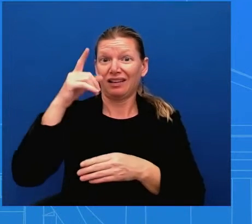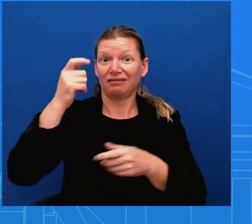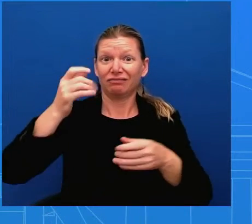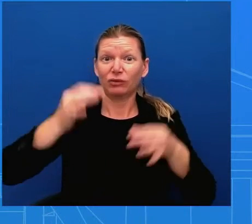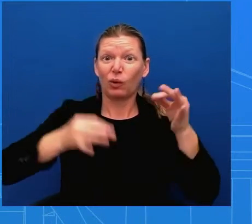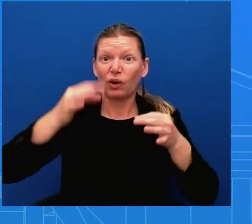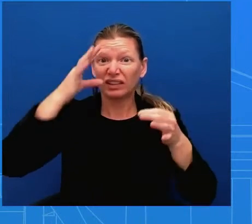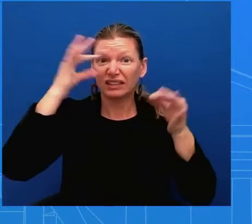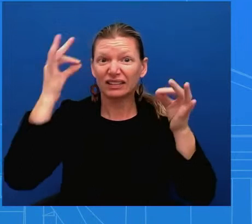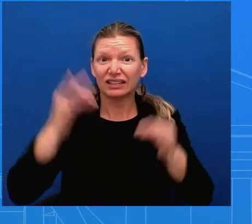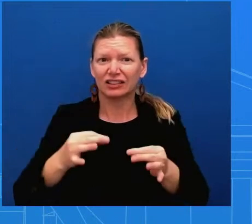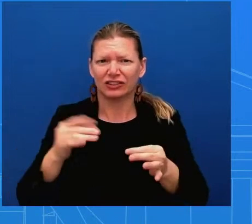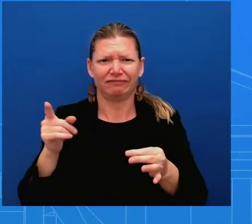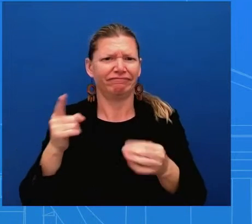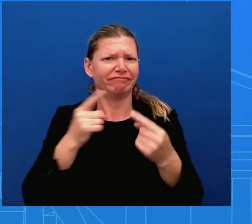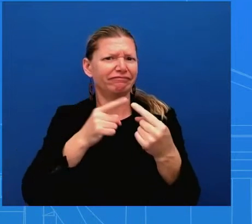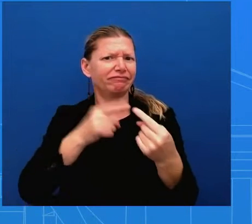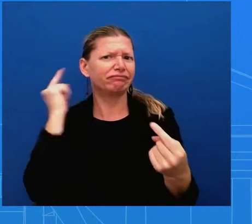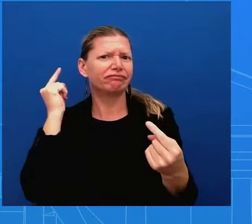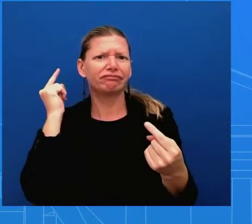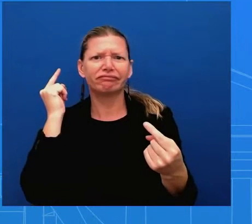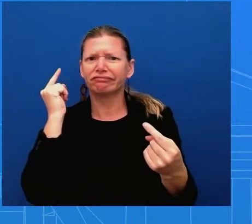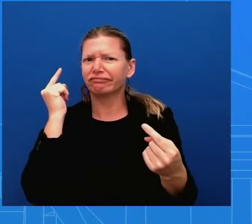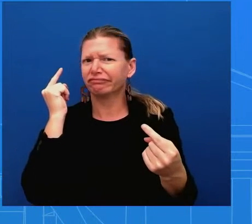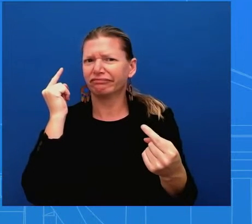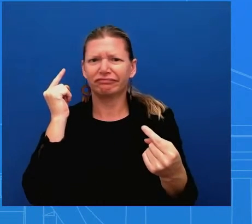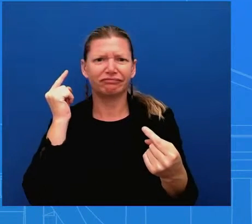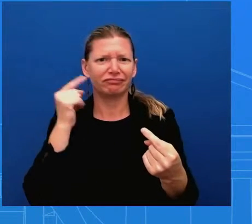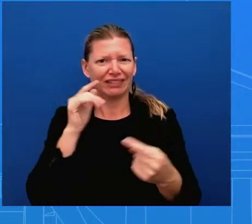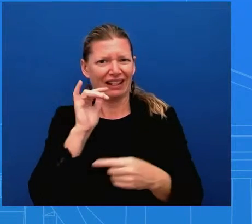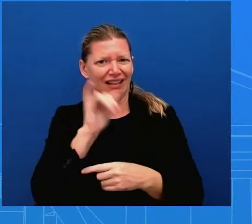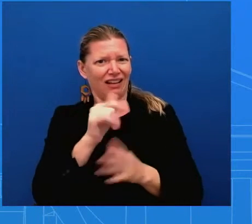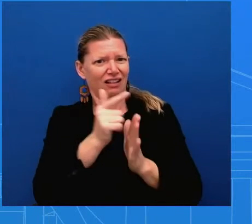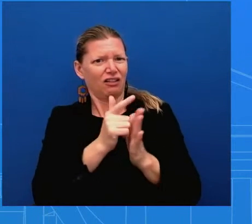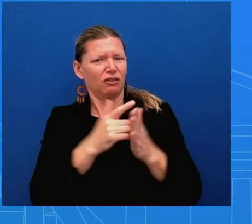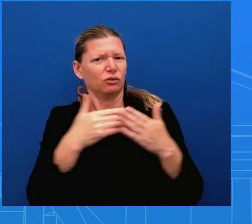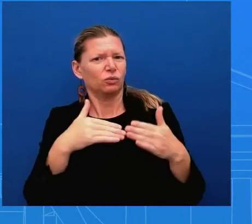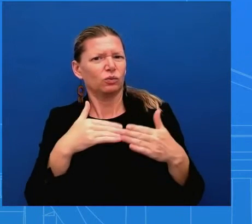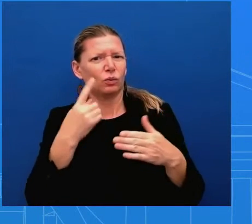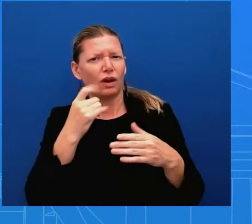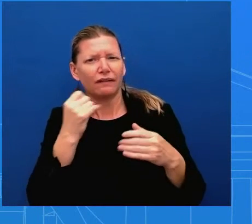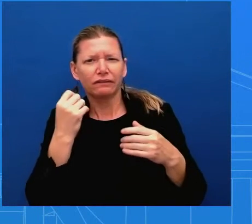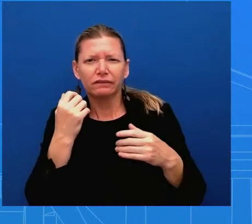The President, again, is going to speak about this on Friday, so I don't want to get ahead of him.